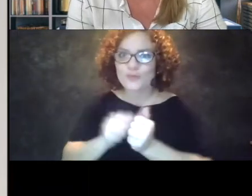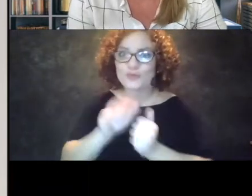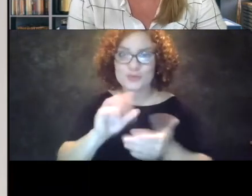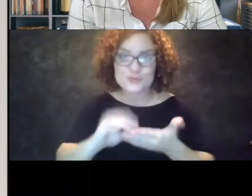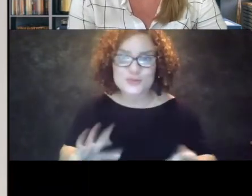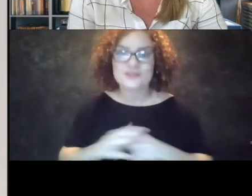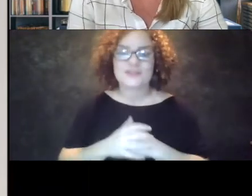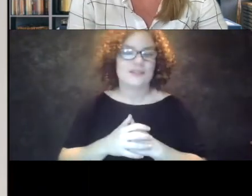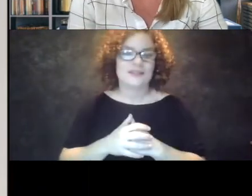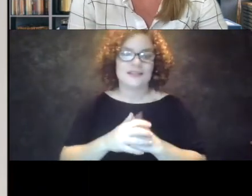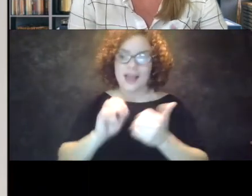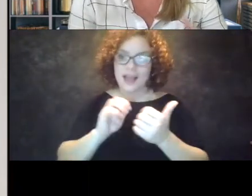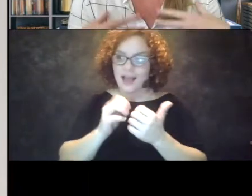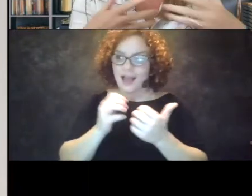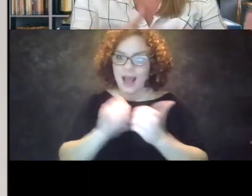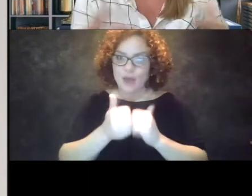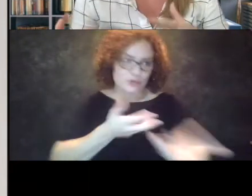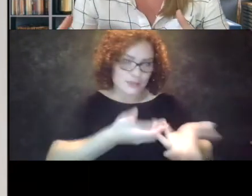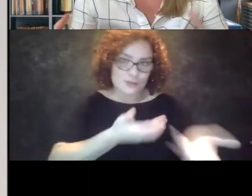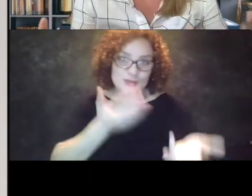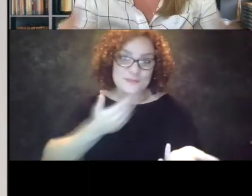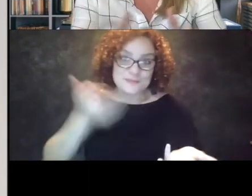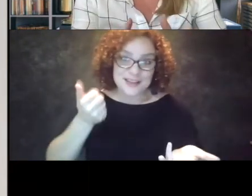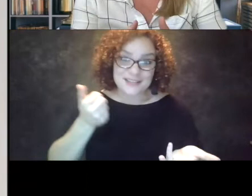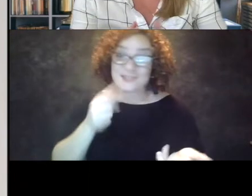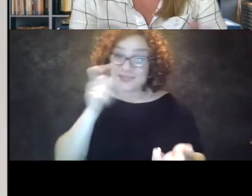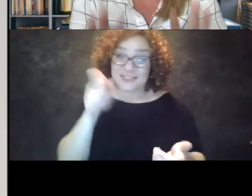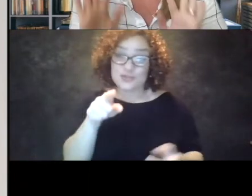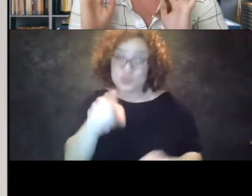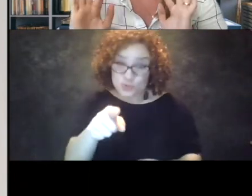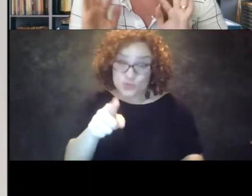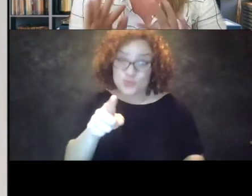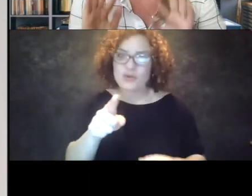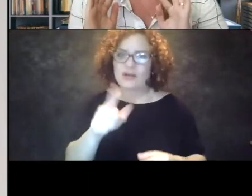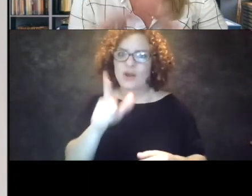way, because you know, you're going to build that bridge for them, and then, you know,